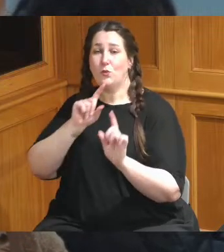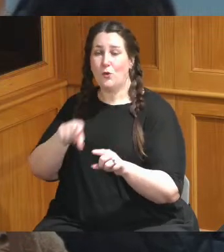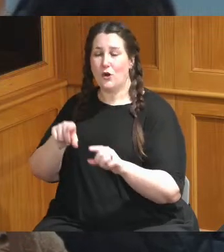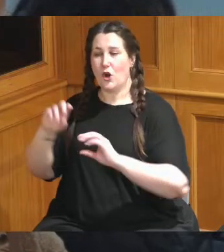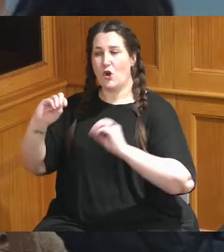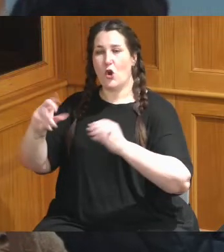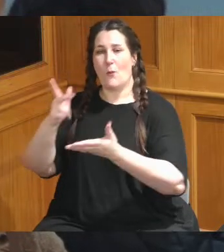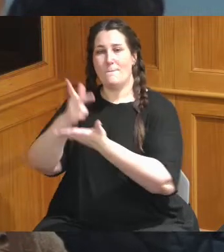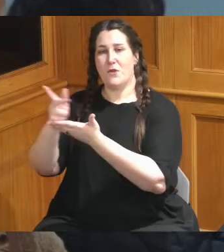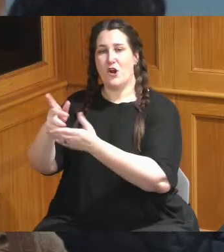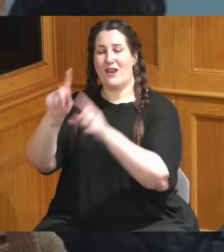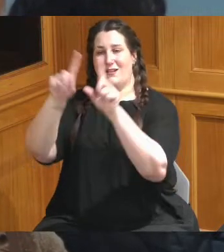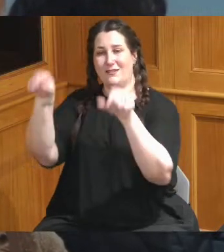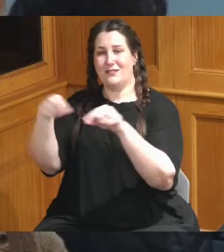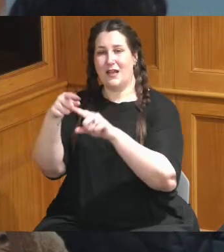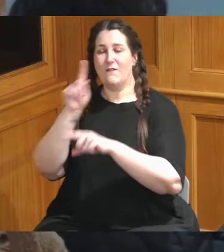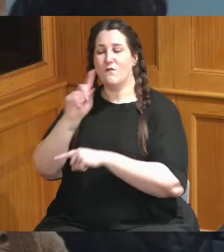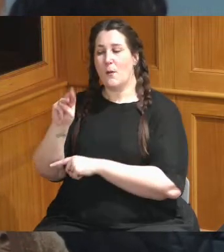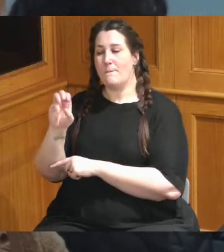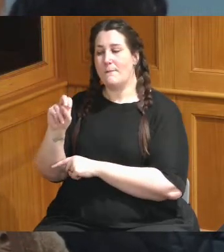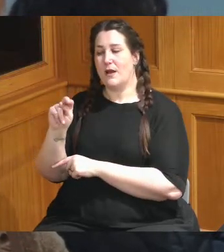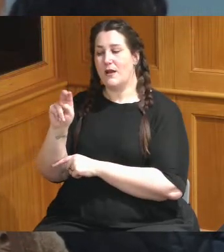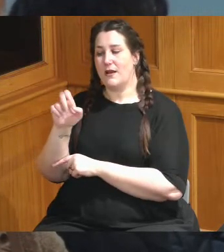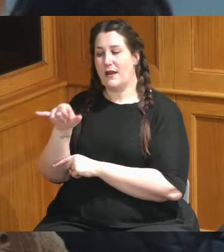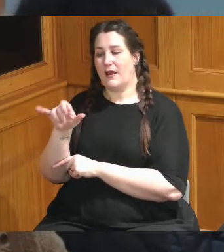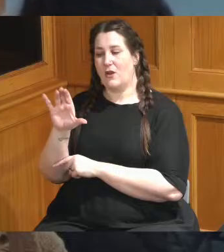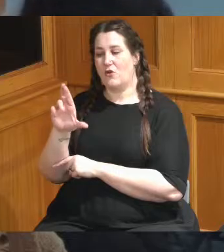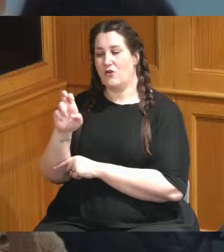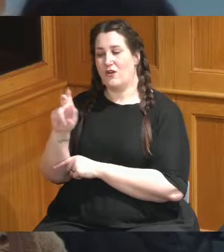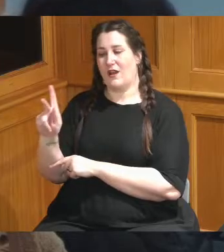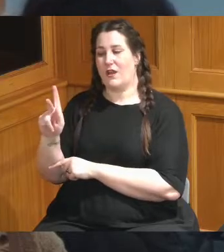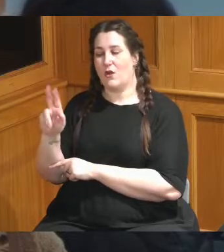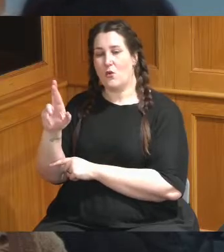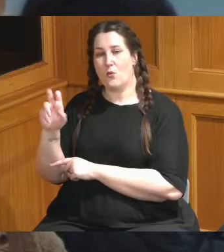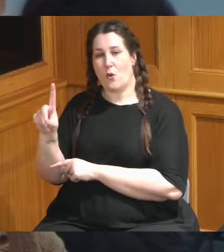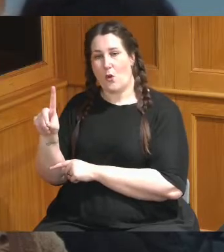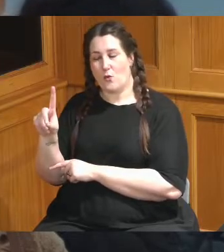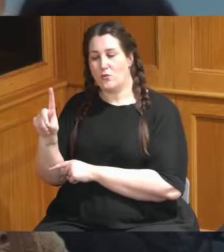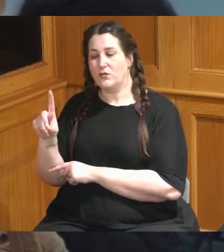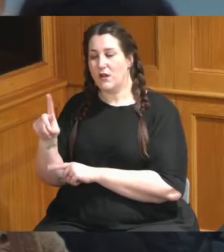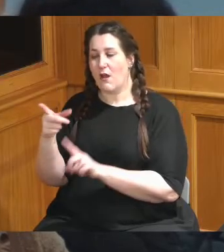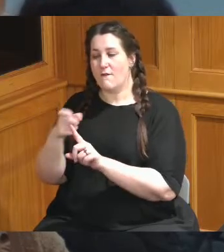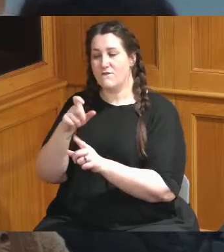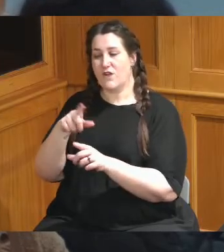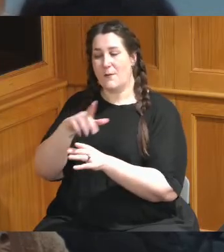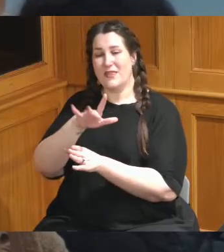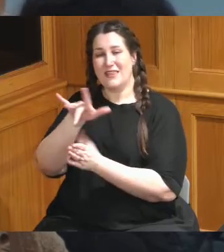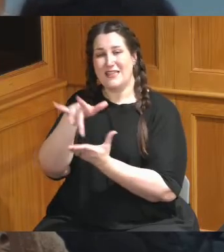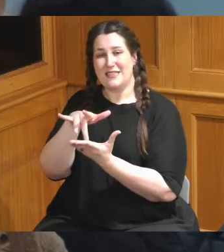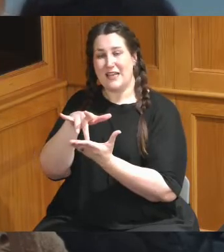on both sides of Muddy Creek Road, County Road 141 from the center line of Neeb Road to the